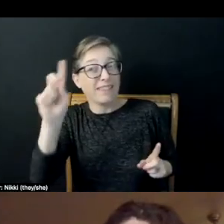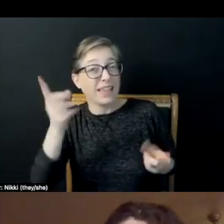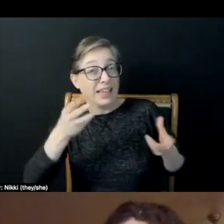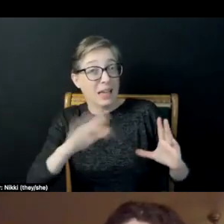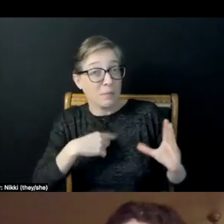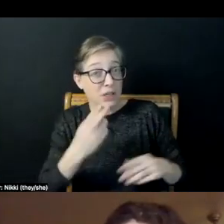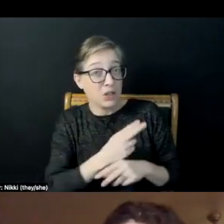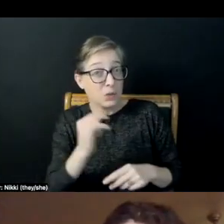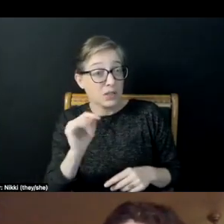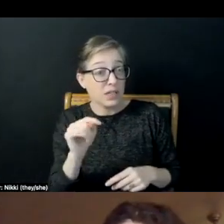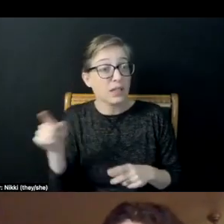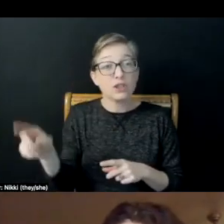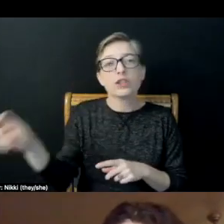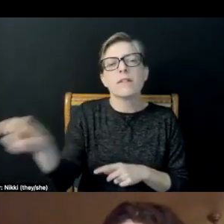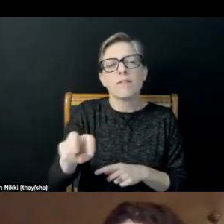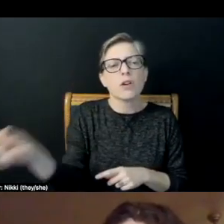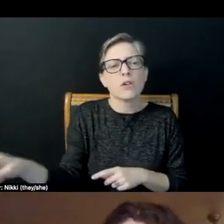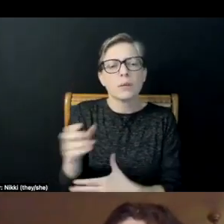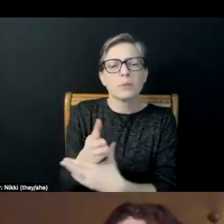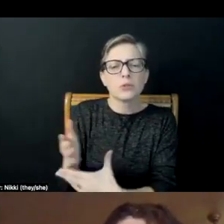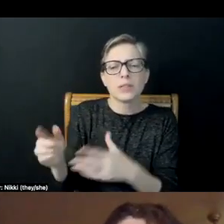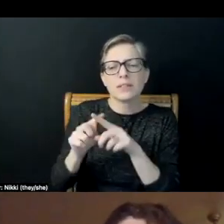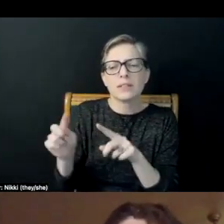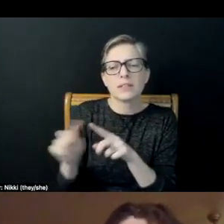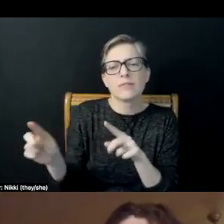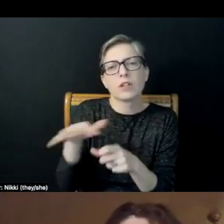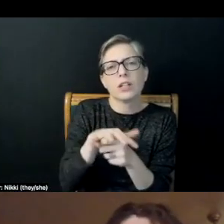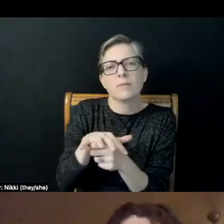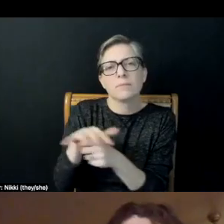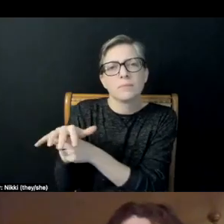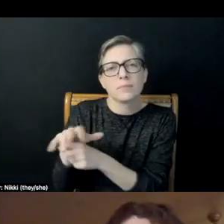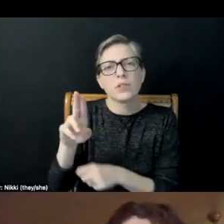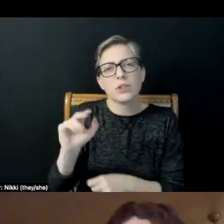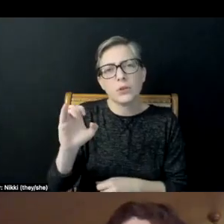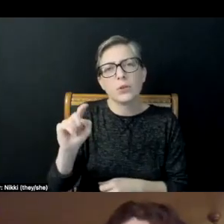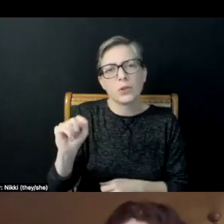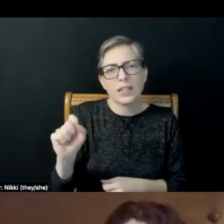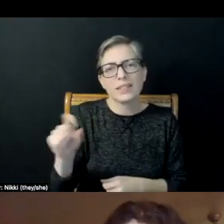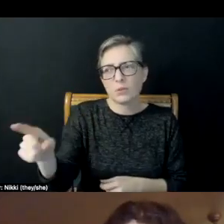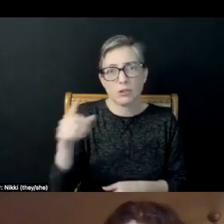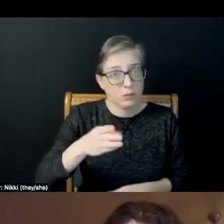she had never seen it used before. I also had support from the occupational therapist assigned to